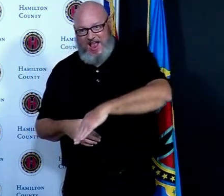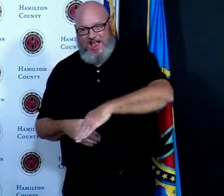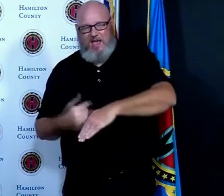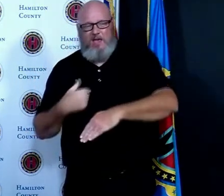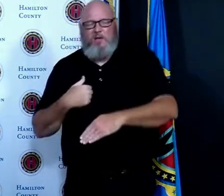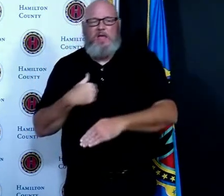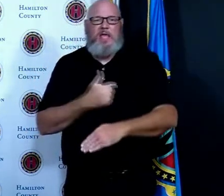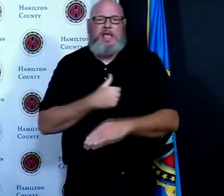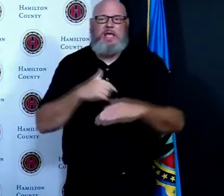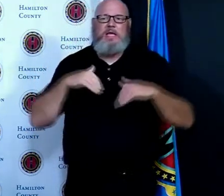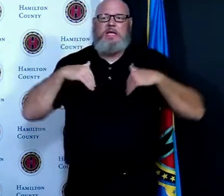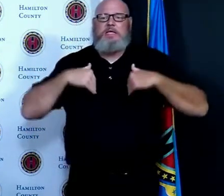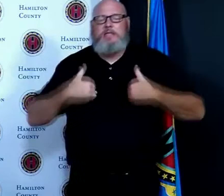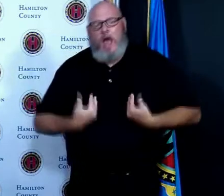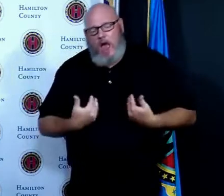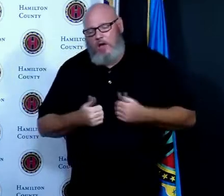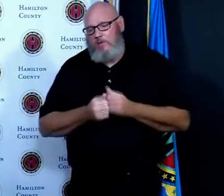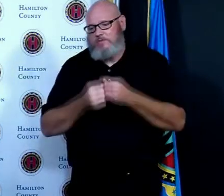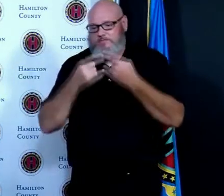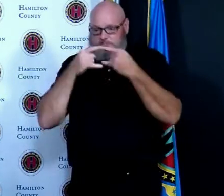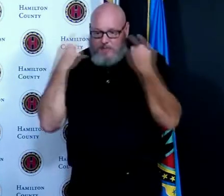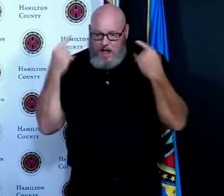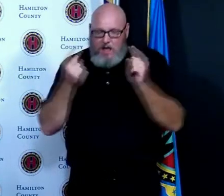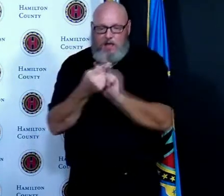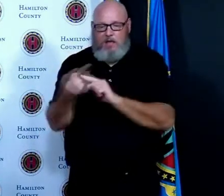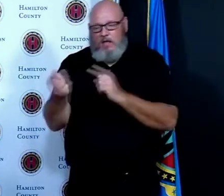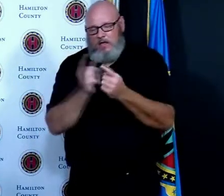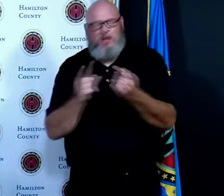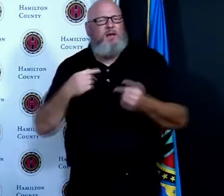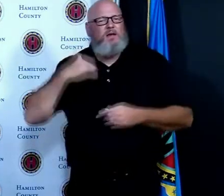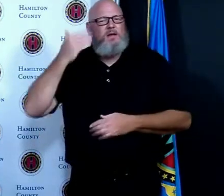but as we're starting to move back into this indoor environment I can tell you that if